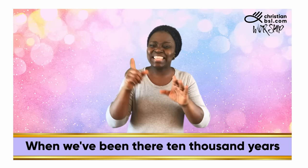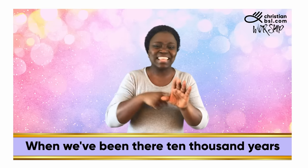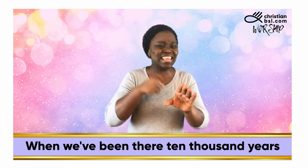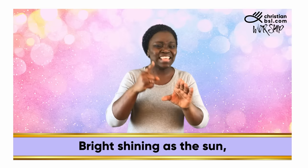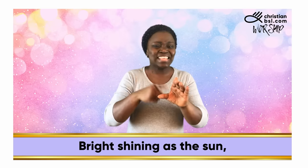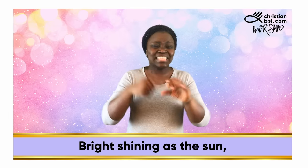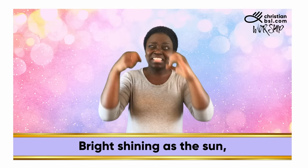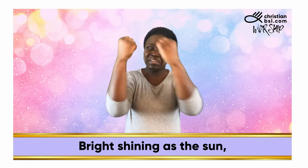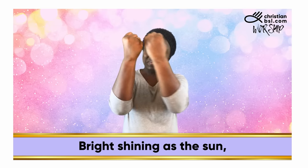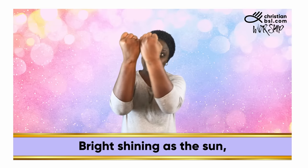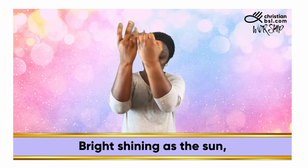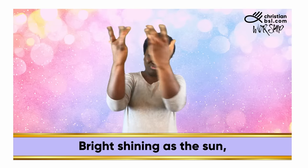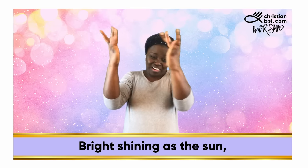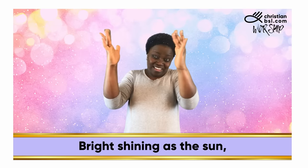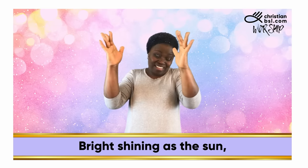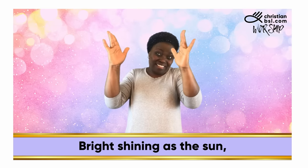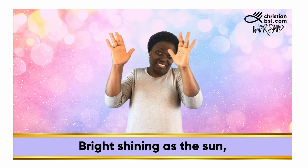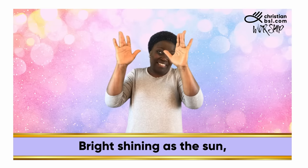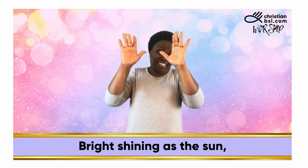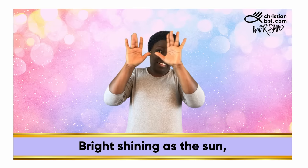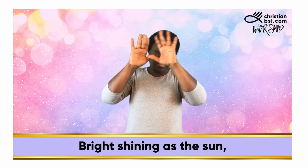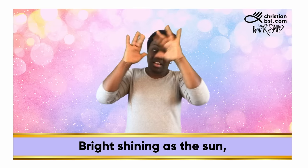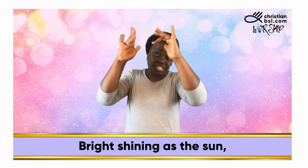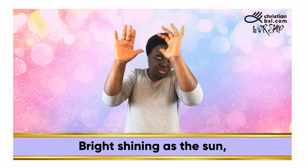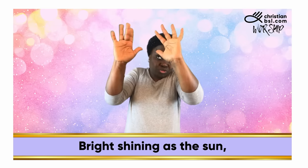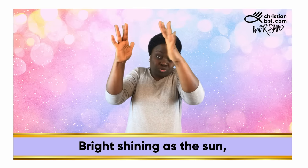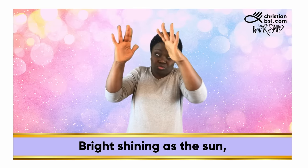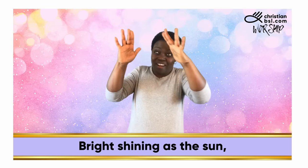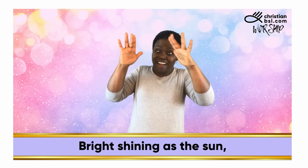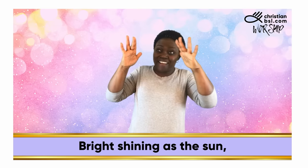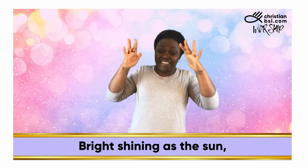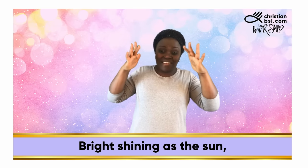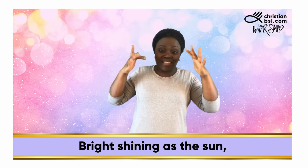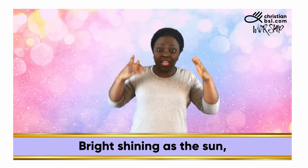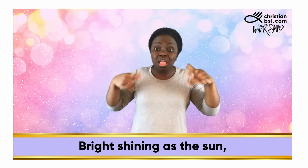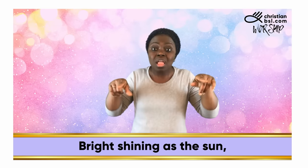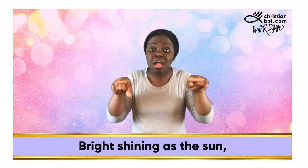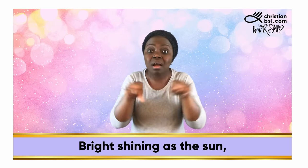Bright shining as the sun